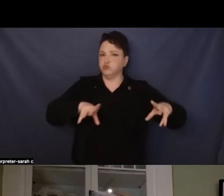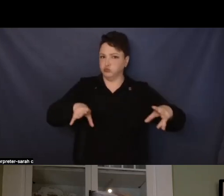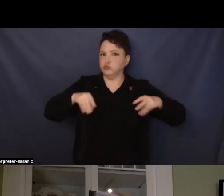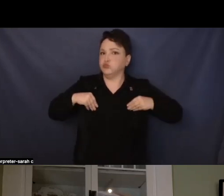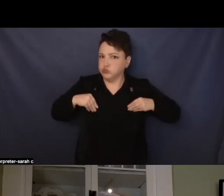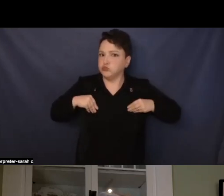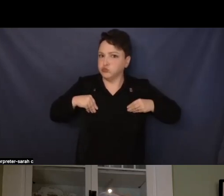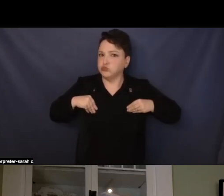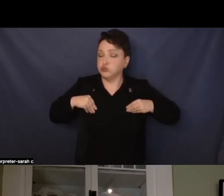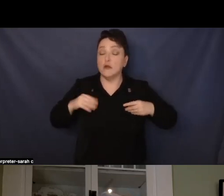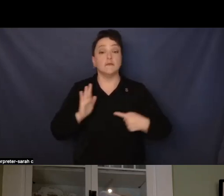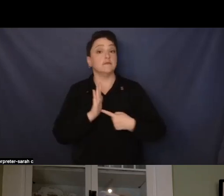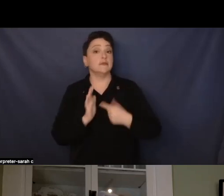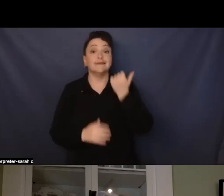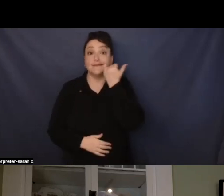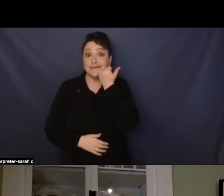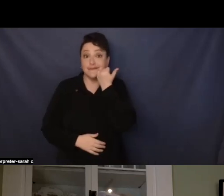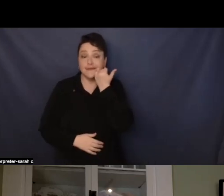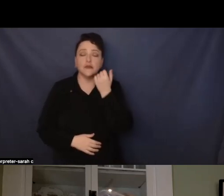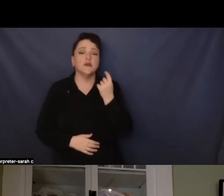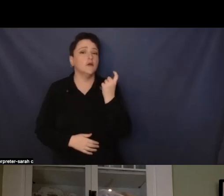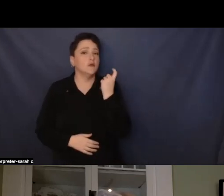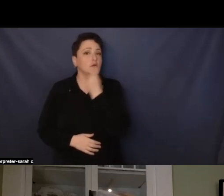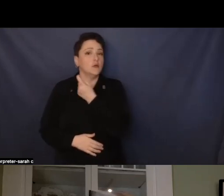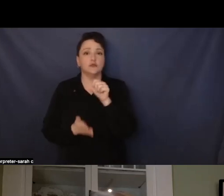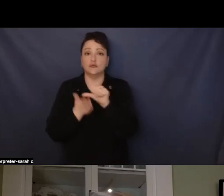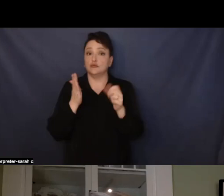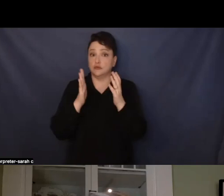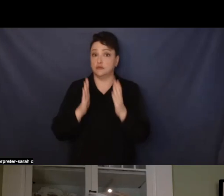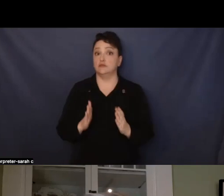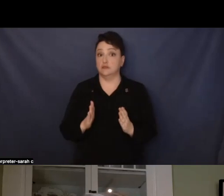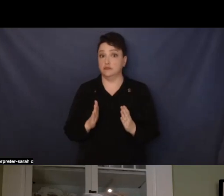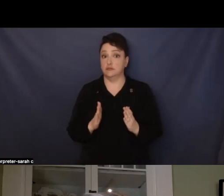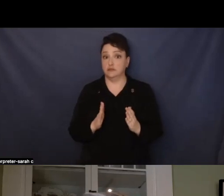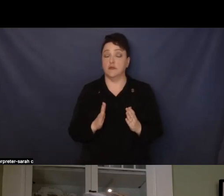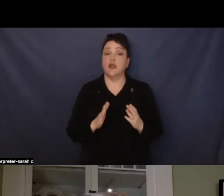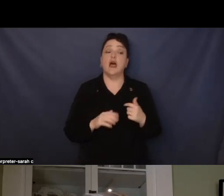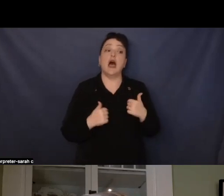at my dentist and oral surgeons, we have worked it out I come in before the office is open